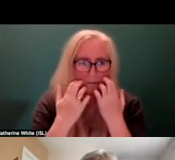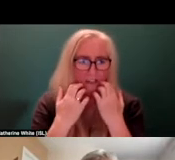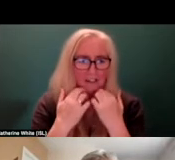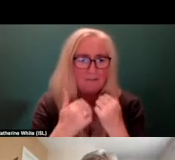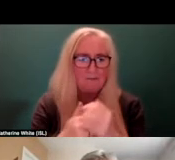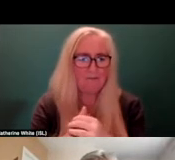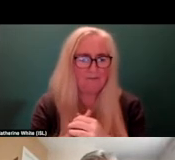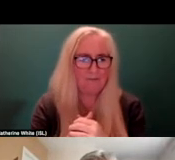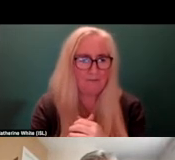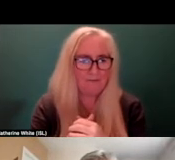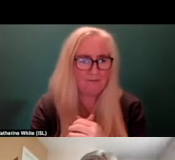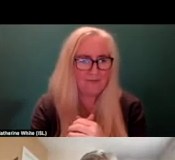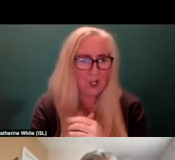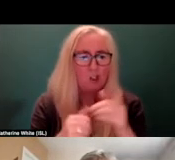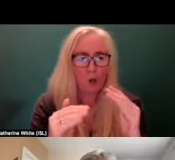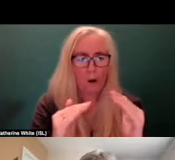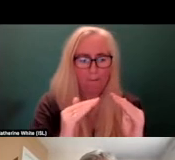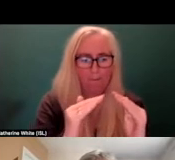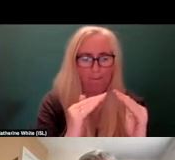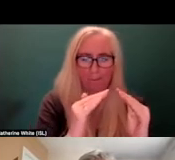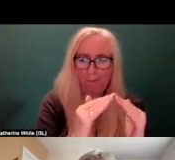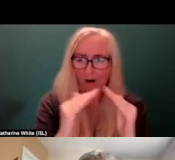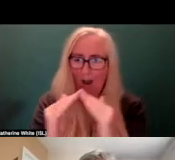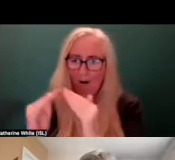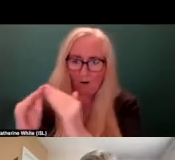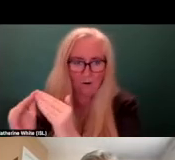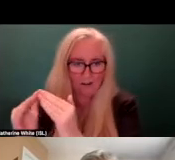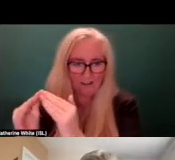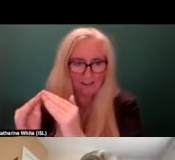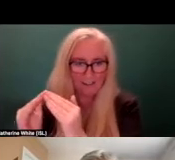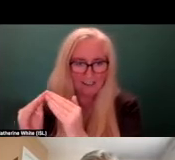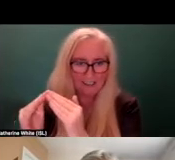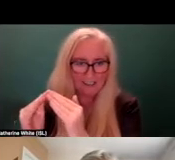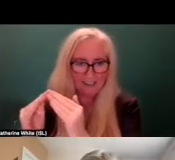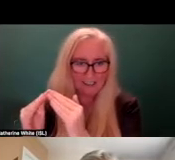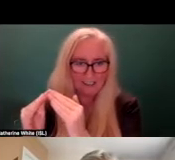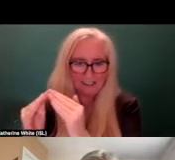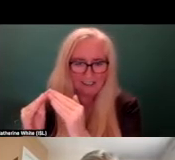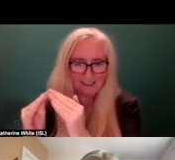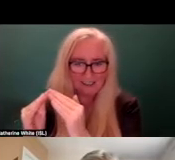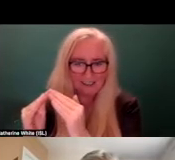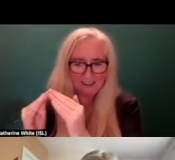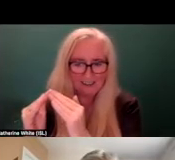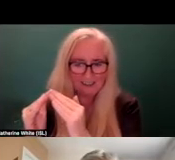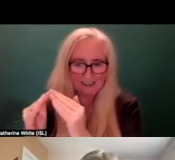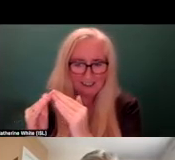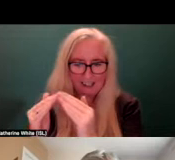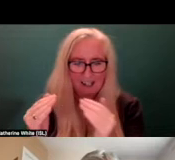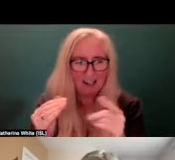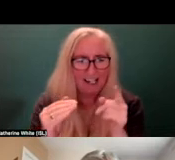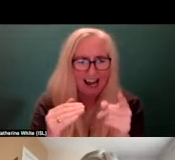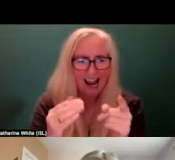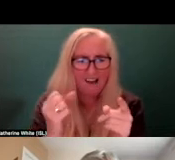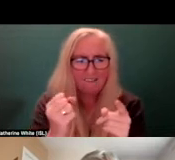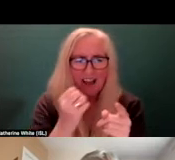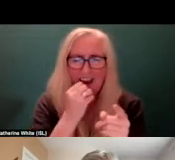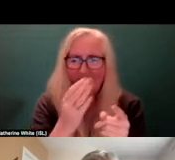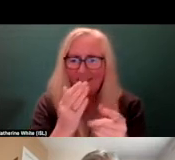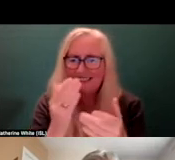The units themselves, or the bungalows, have -- there's a lovely charm to them.